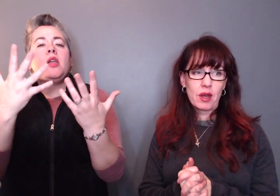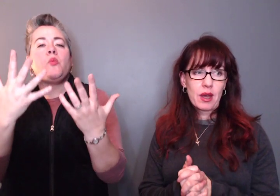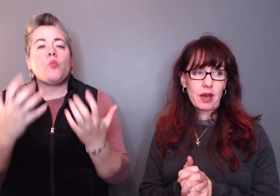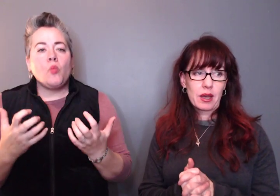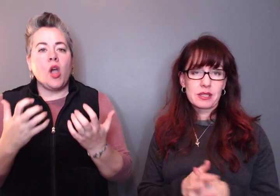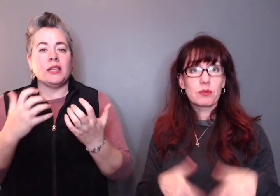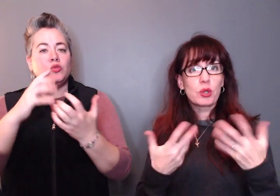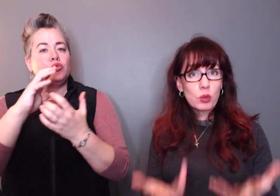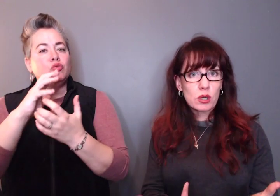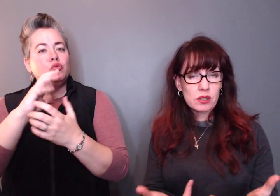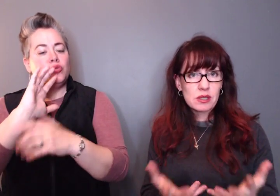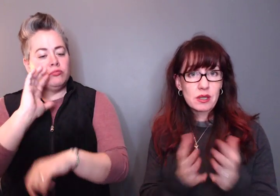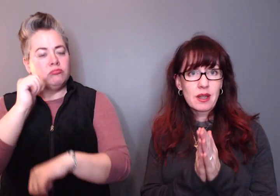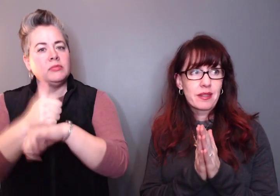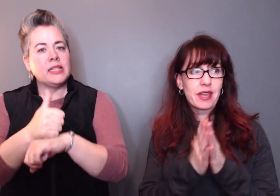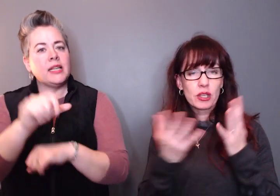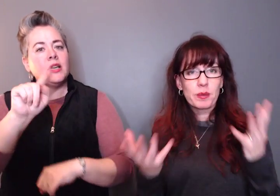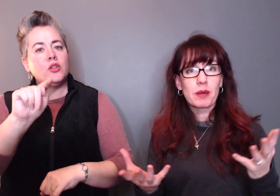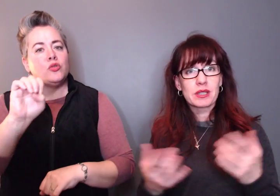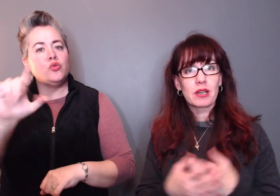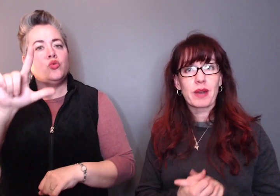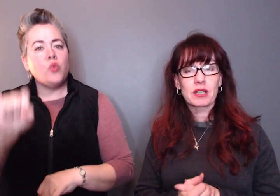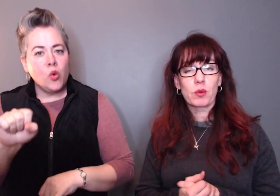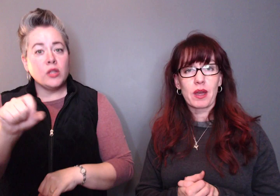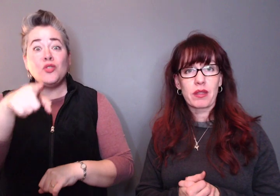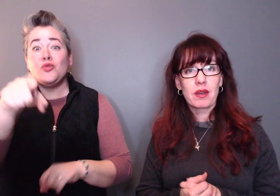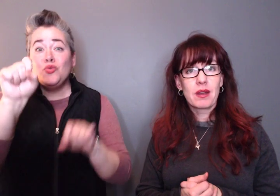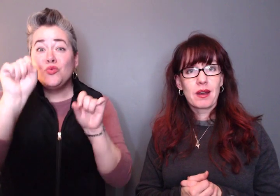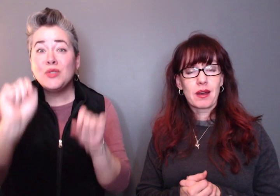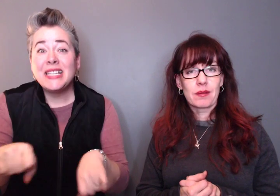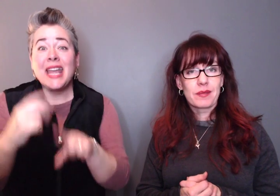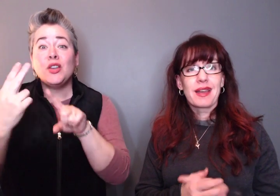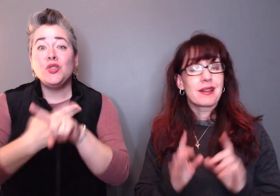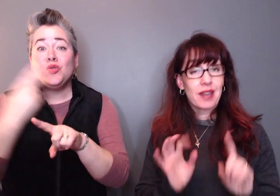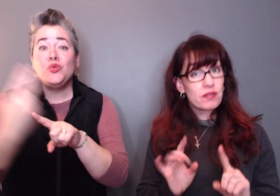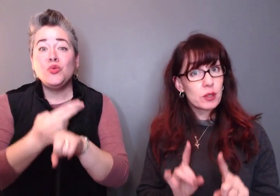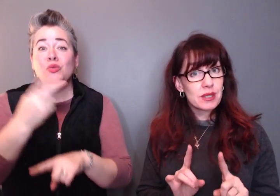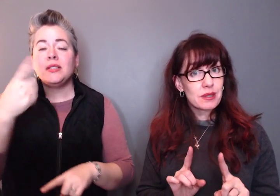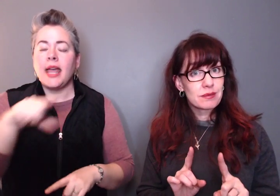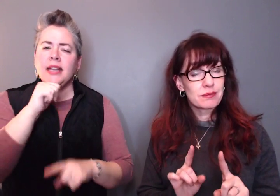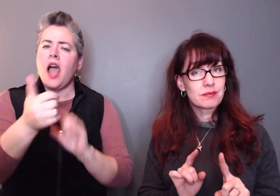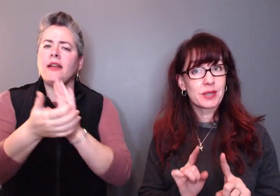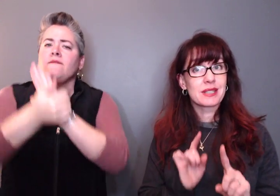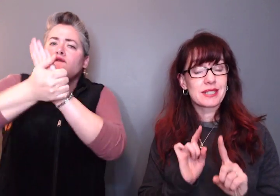some tools that you'll be able to interact with not fluent because it's a